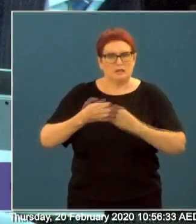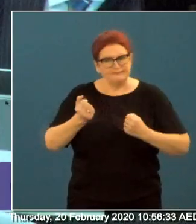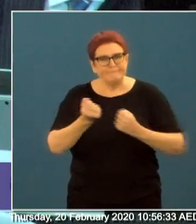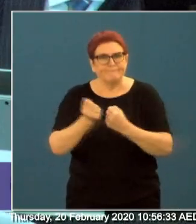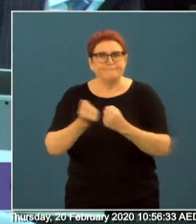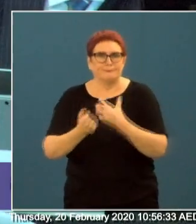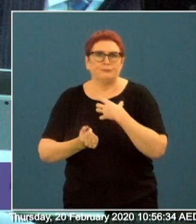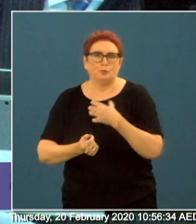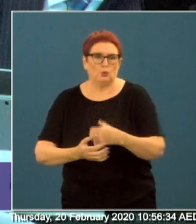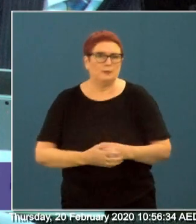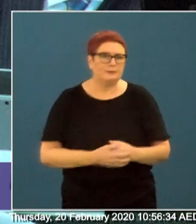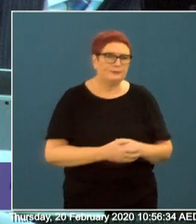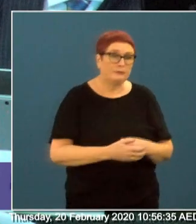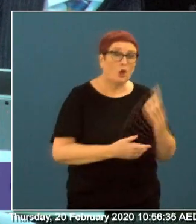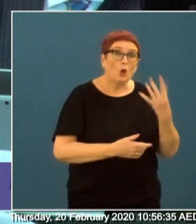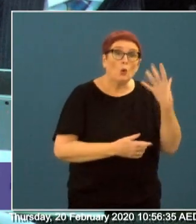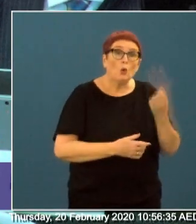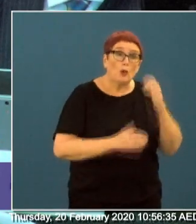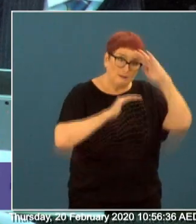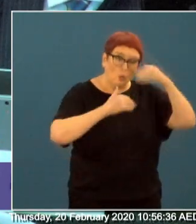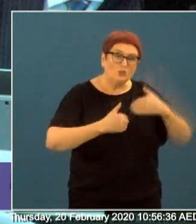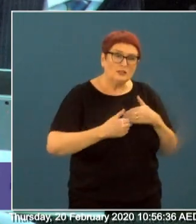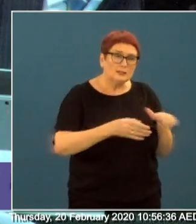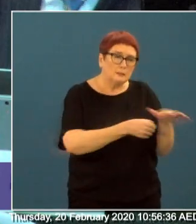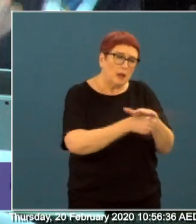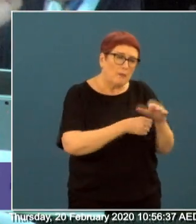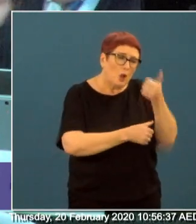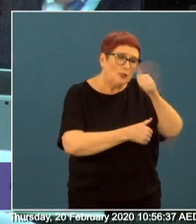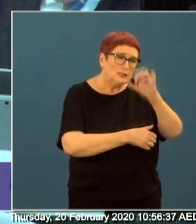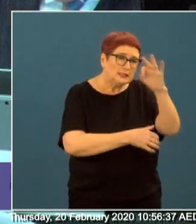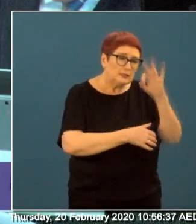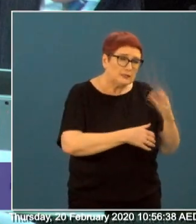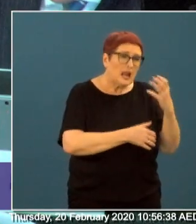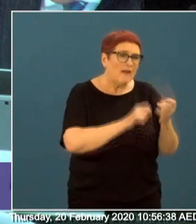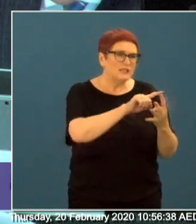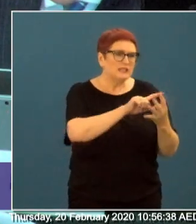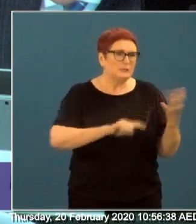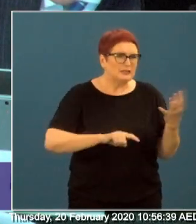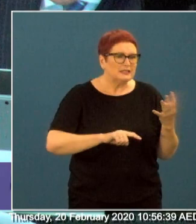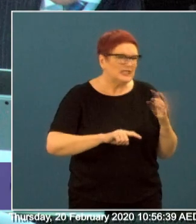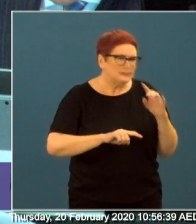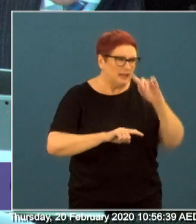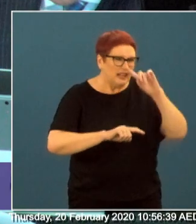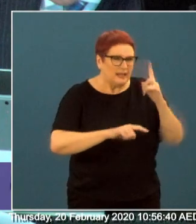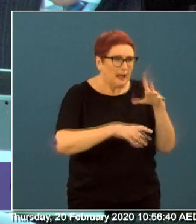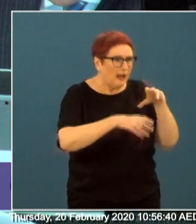60 per cent of people with autism have a disability involving a profound or severe restriction on core activities and daily living.